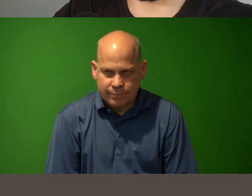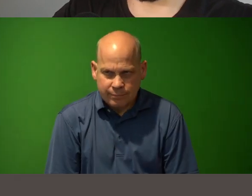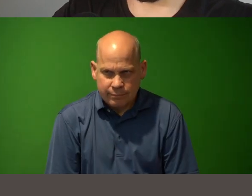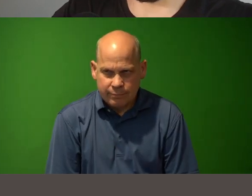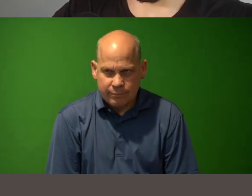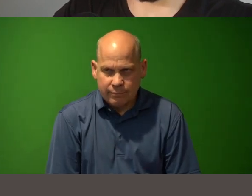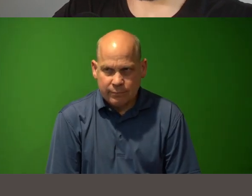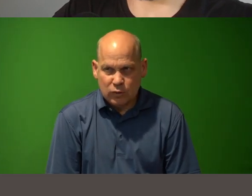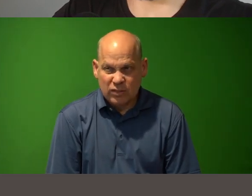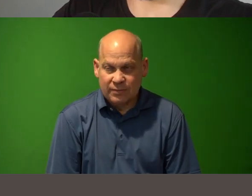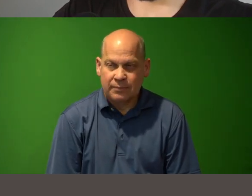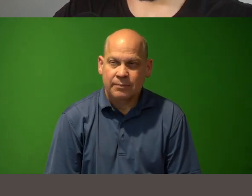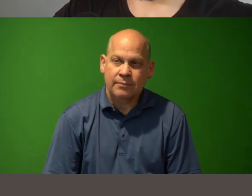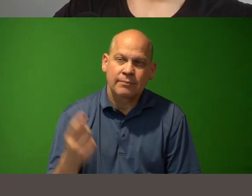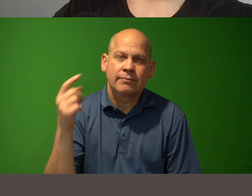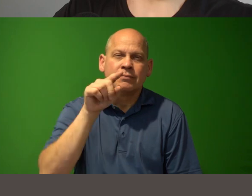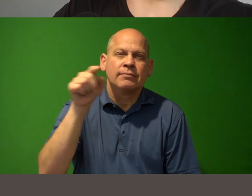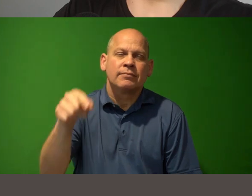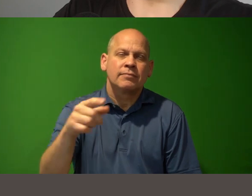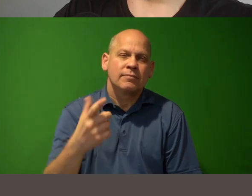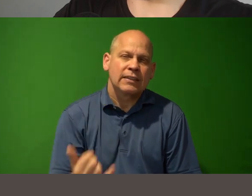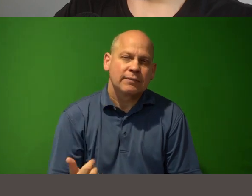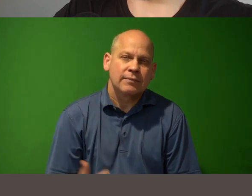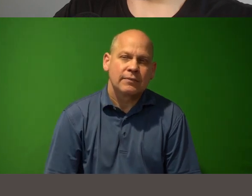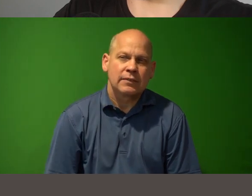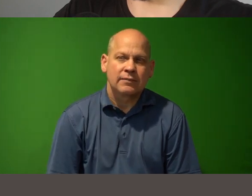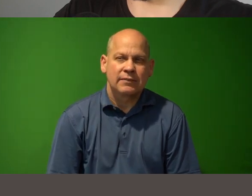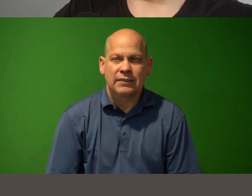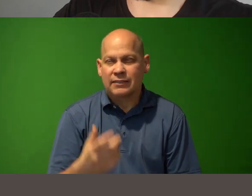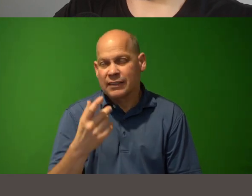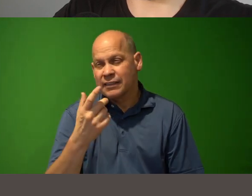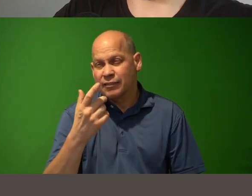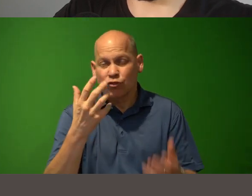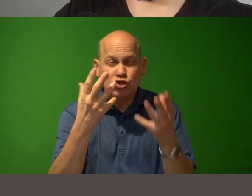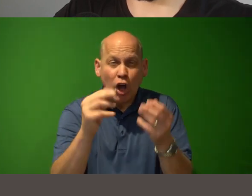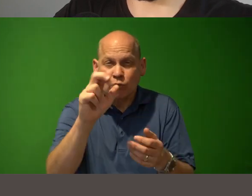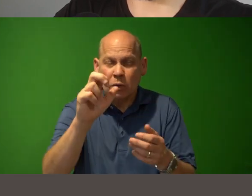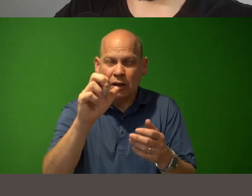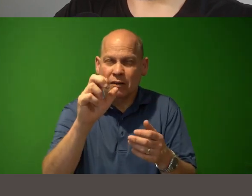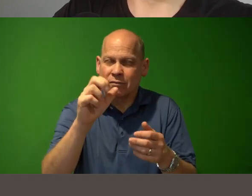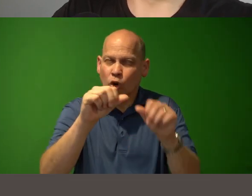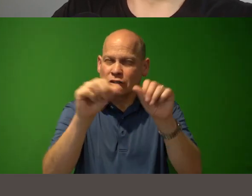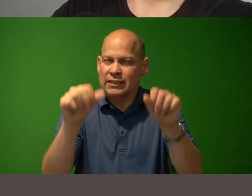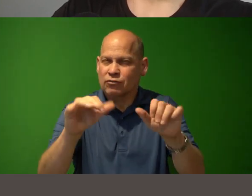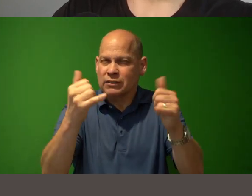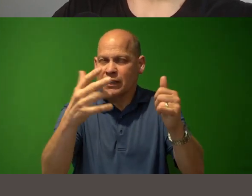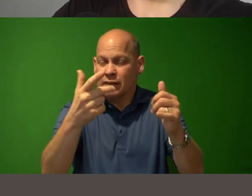Now pivoting over to computer science and software architecture, there's plenty of diagraming